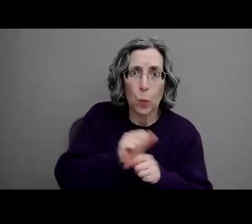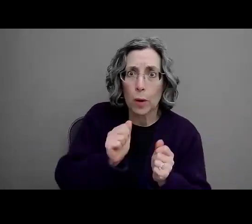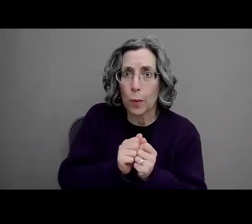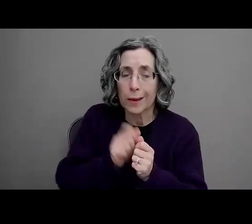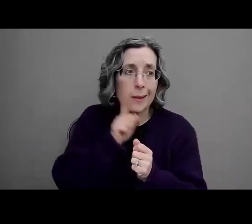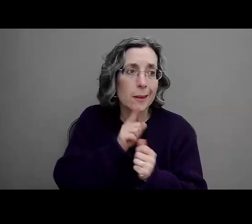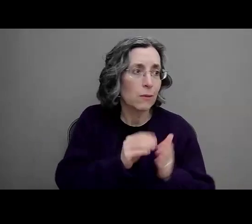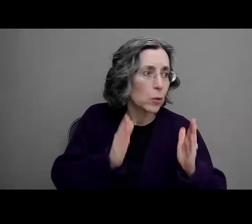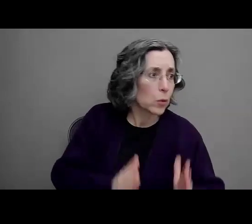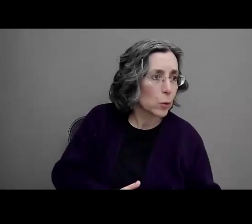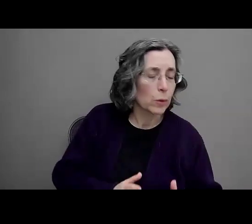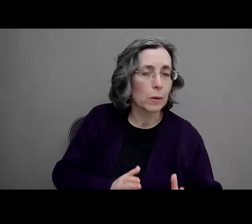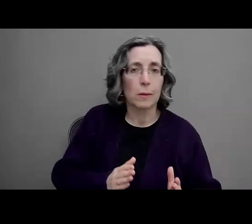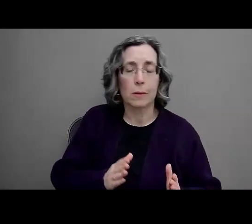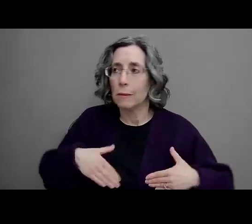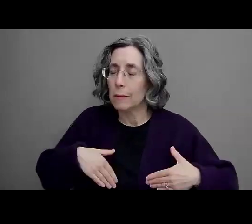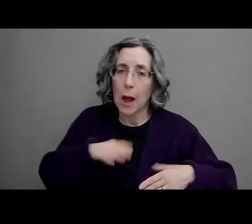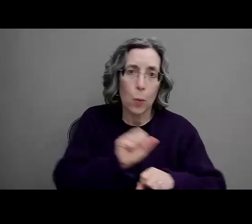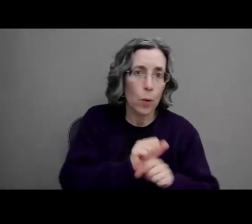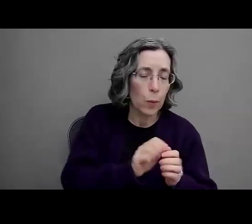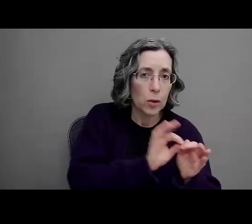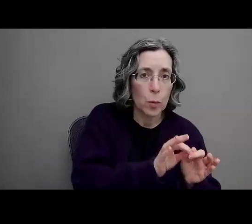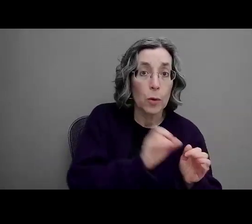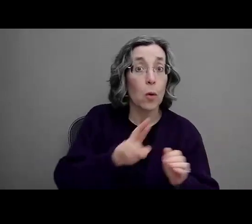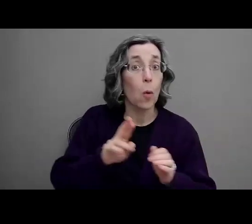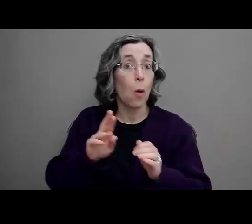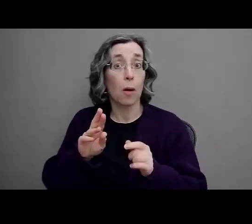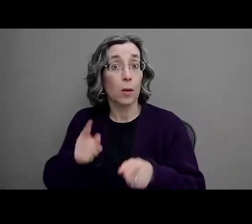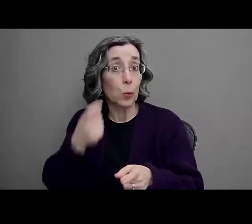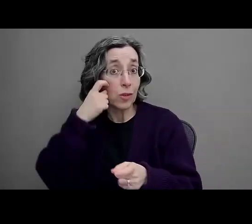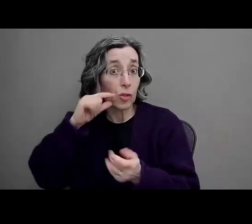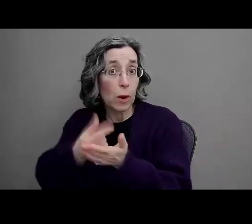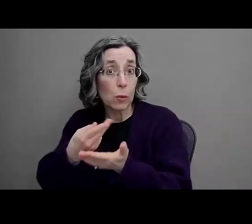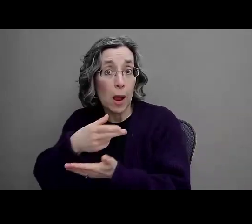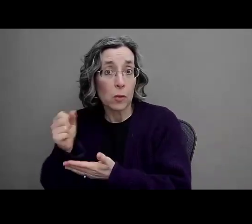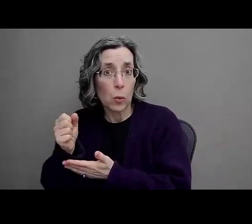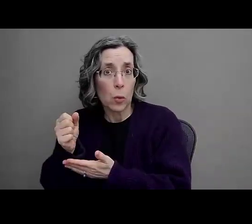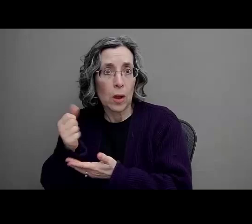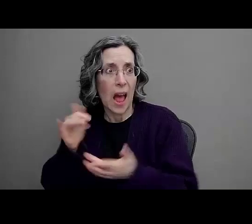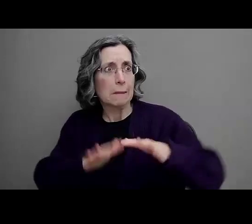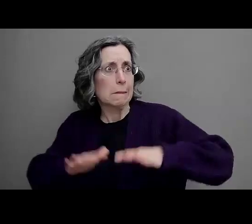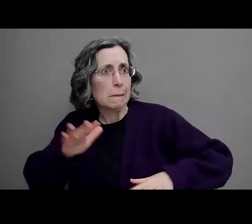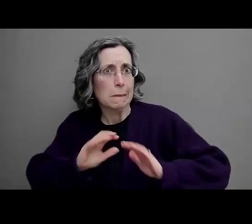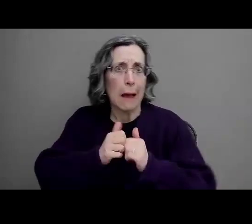interpreter before or you are a student just coming out of high school and you are not sure exactly how all of that works,